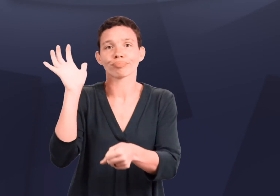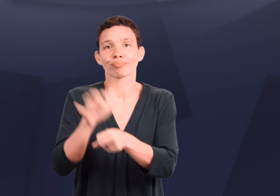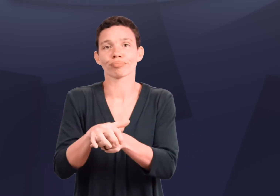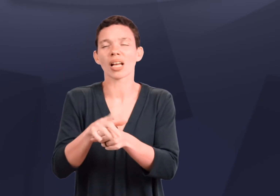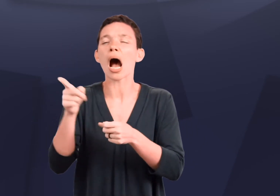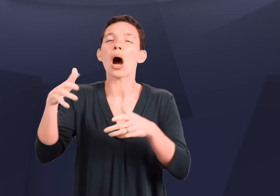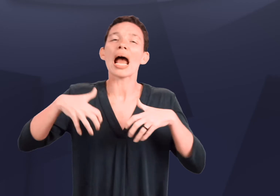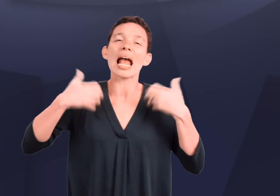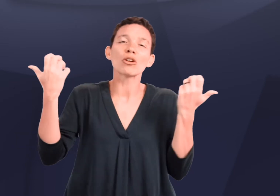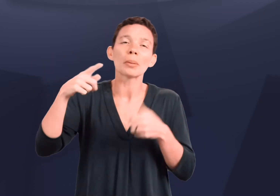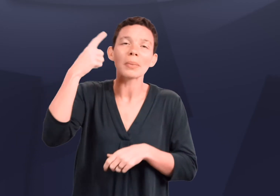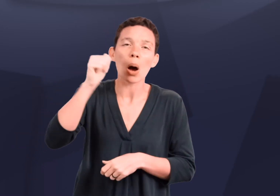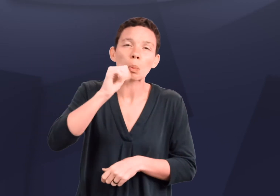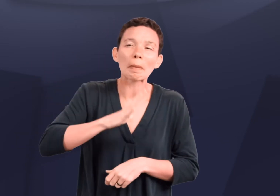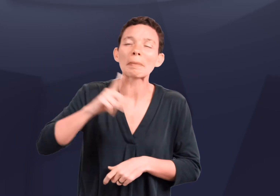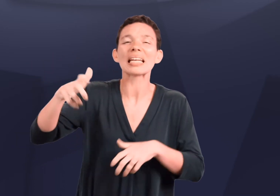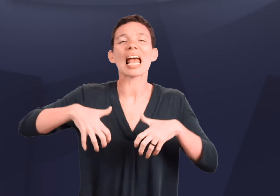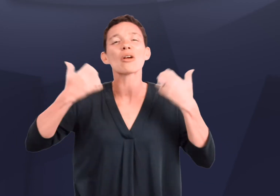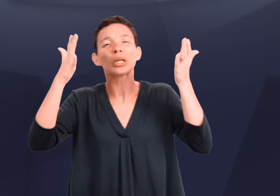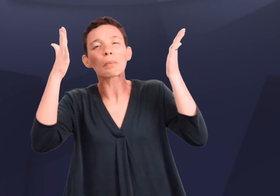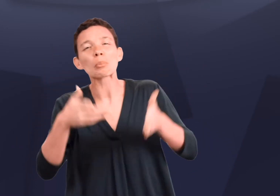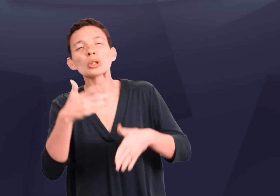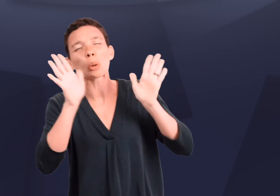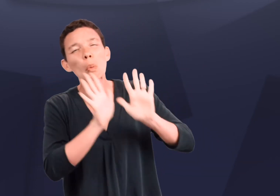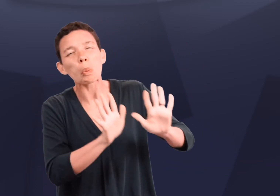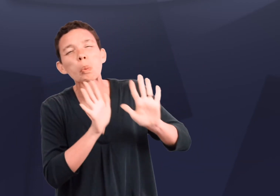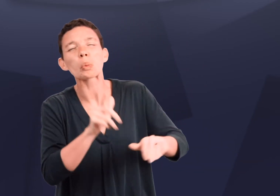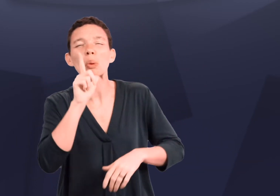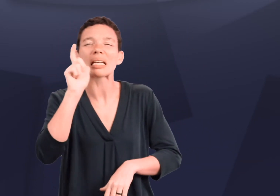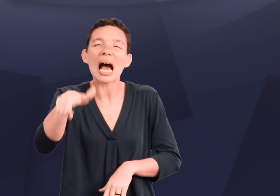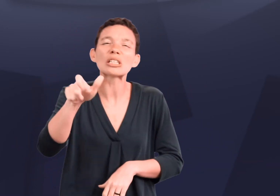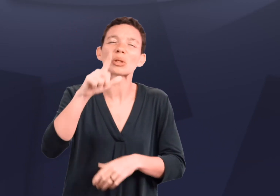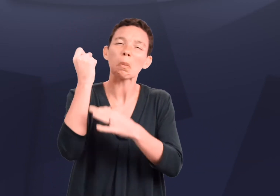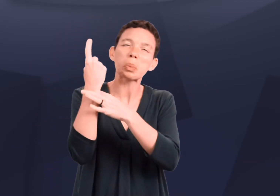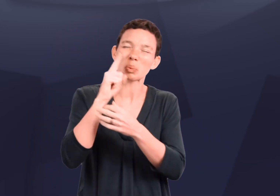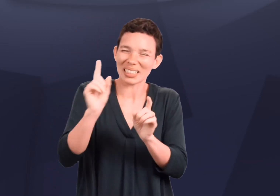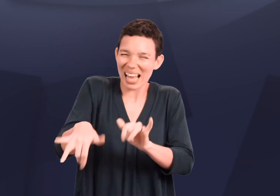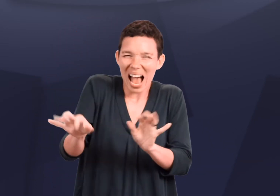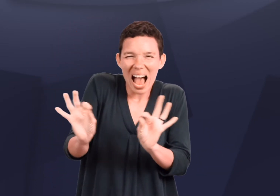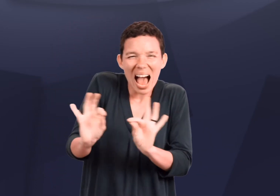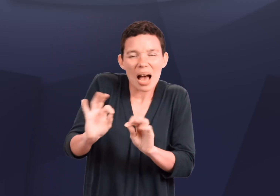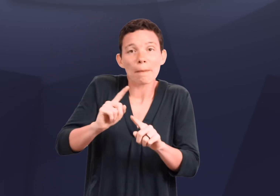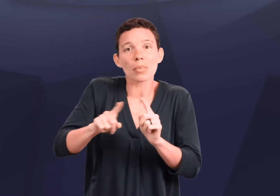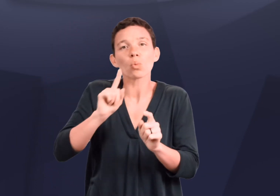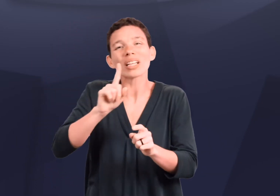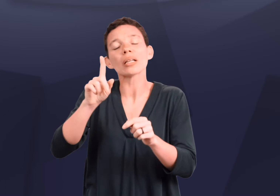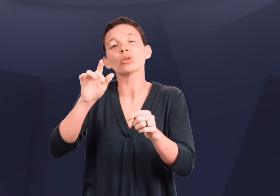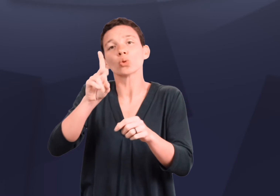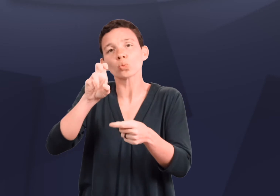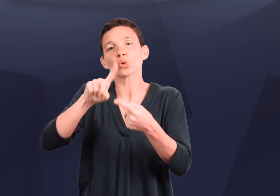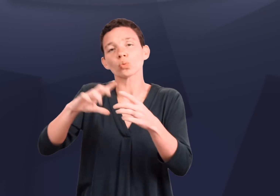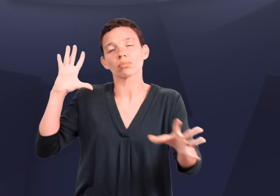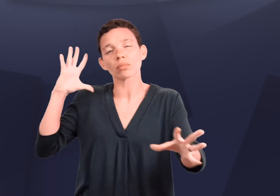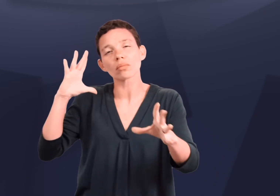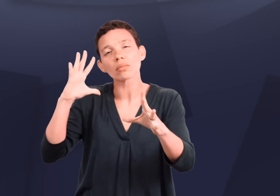And when it hurts, people lose their temper, and then people make comments, oh, she's an angry black woman, or whoa, angry person.